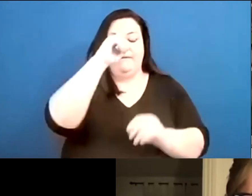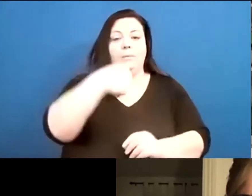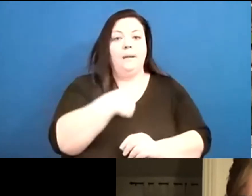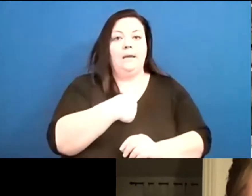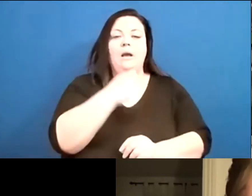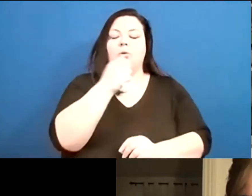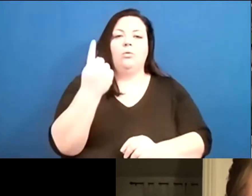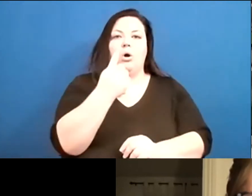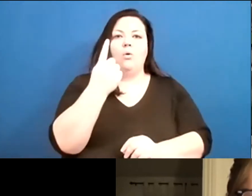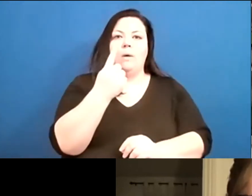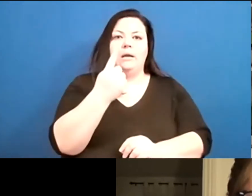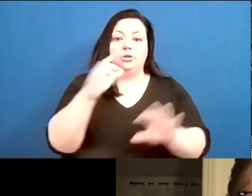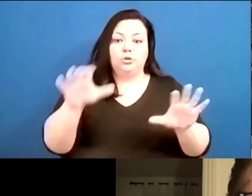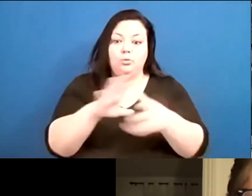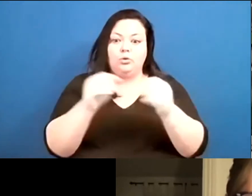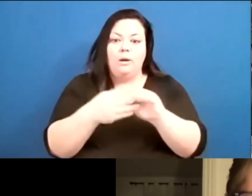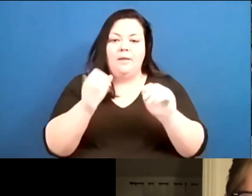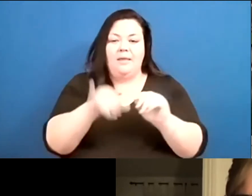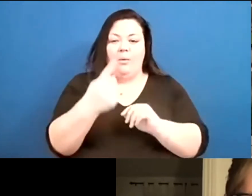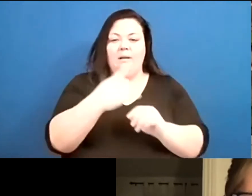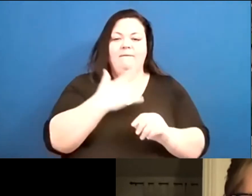there but for me that one felt right in that kind of voice.